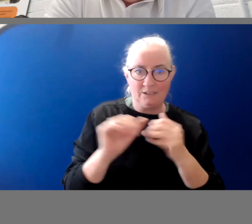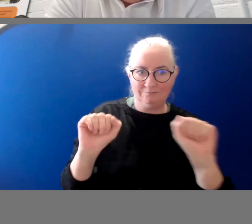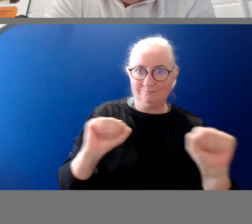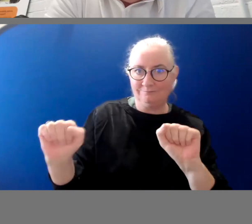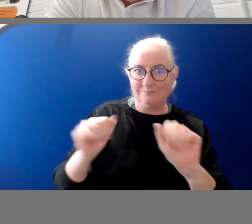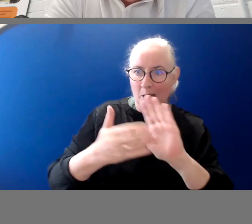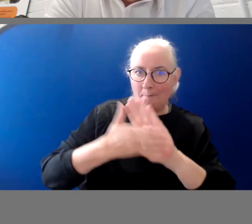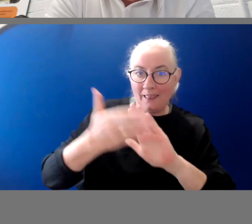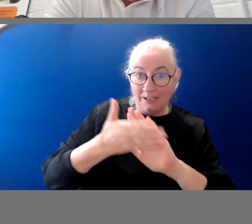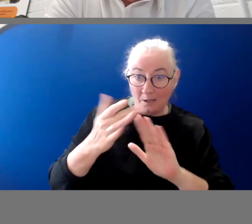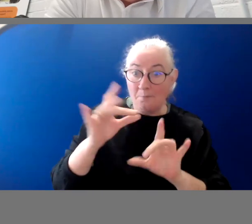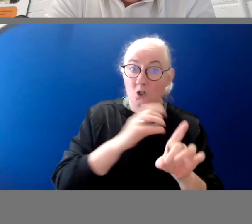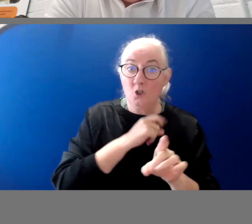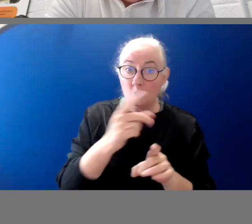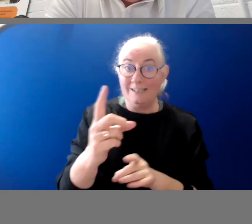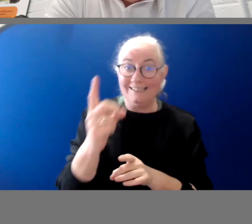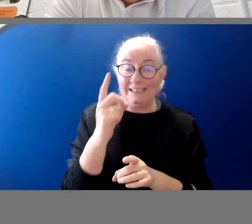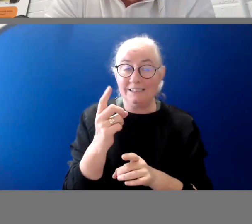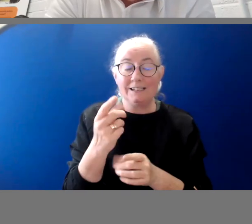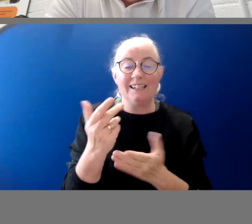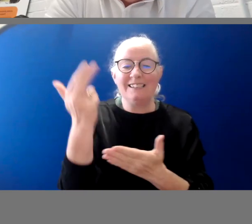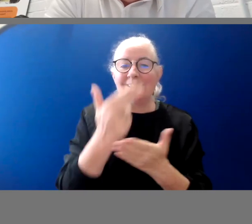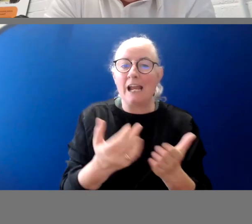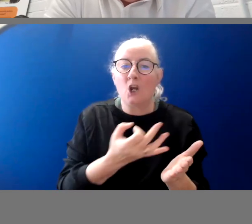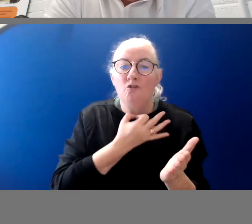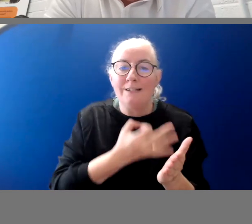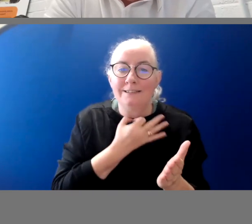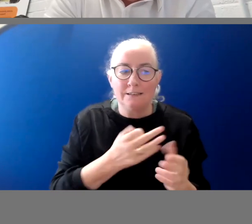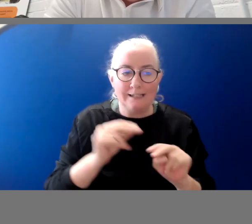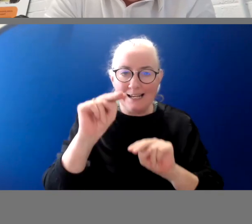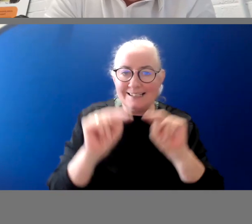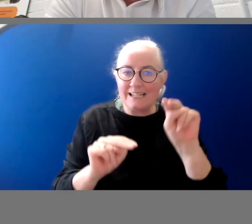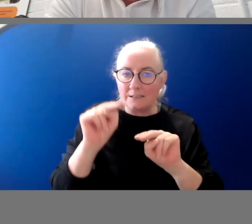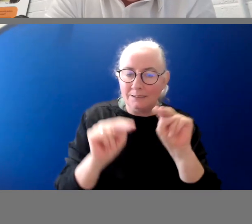you you've carried out significant design risk assessments in relation to I suppose meeting your